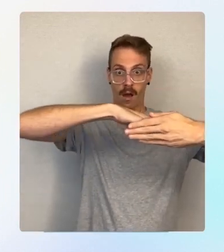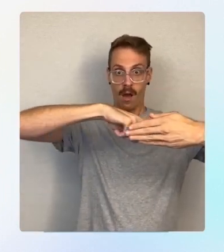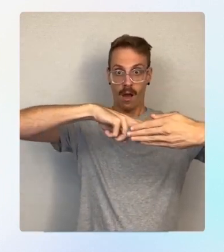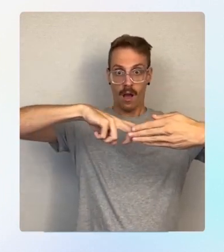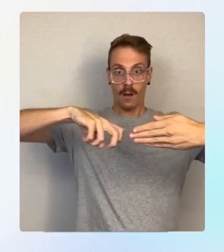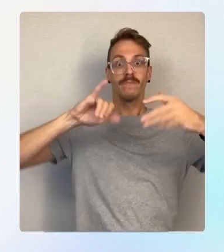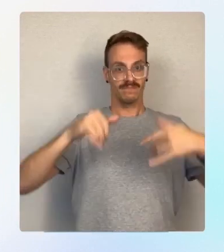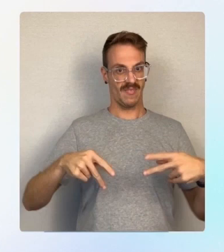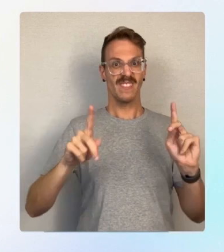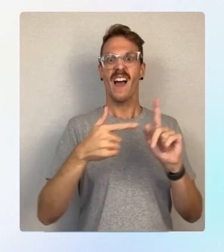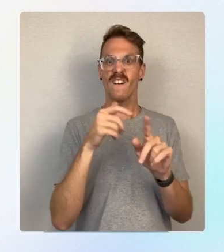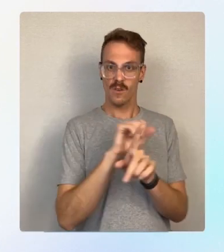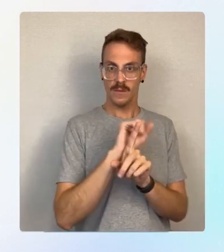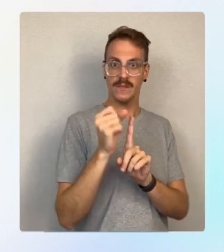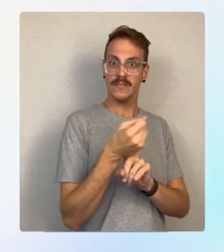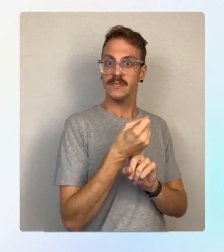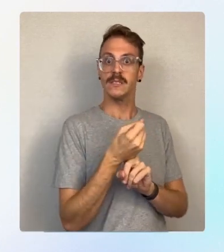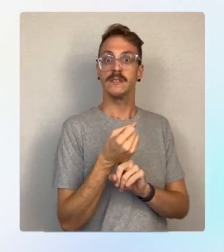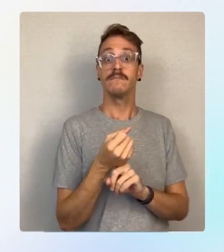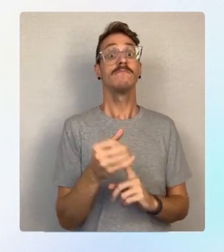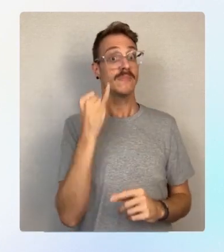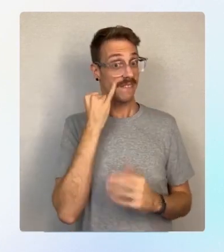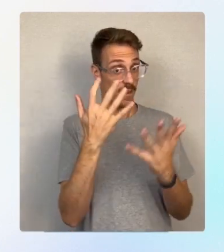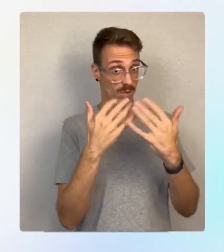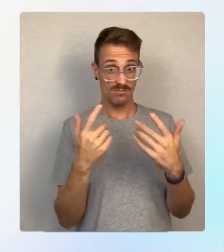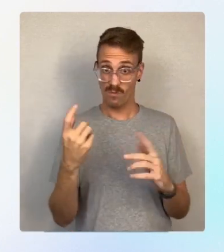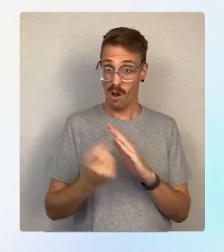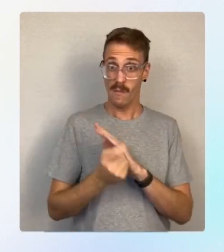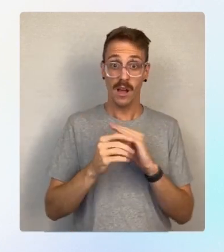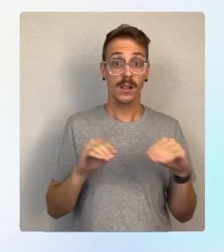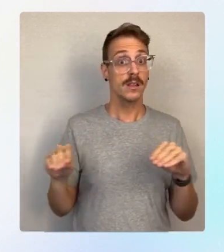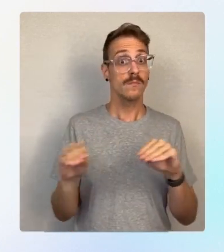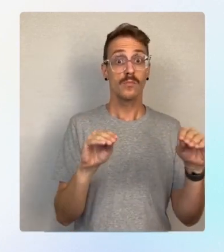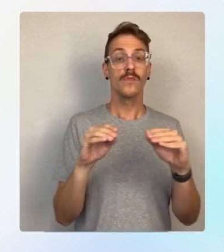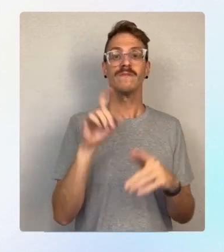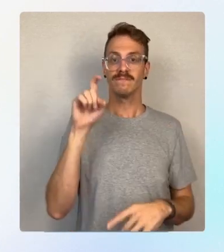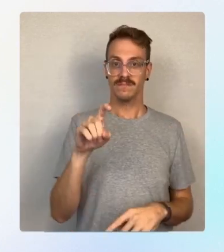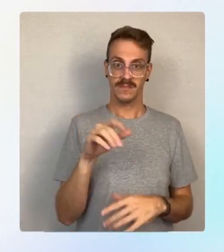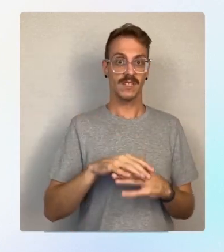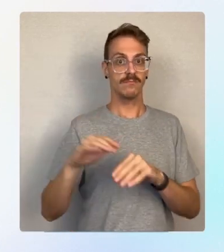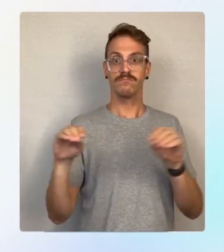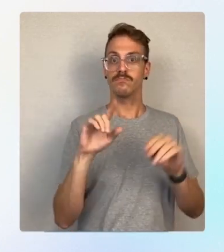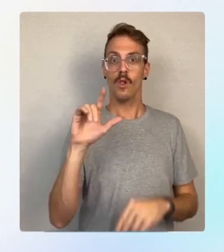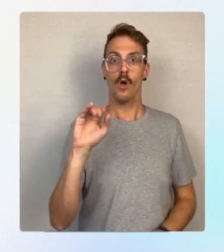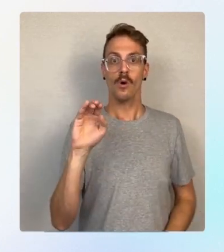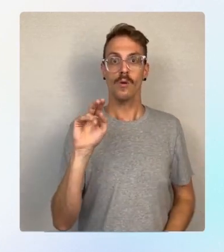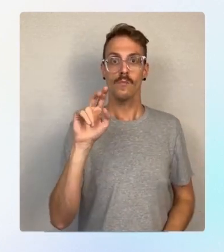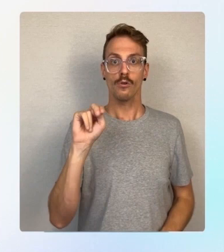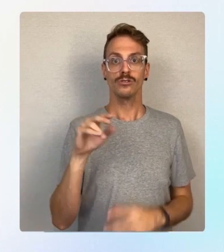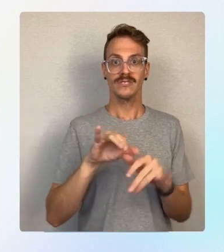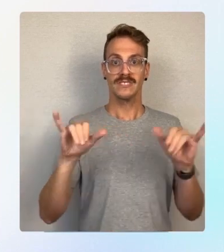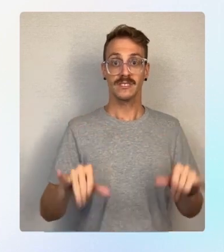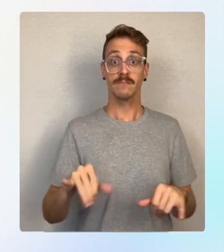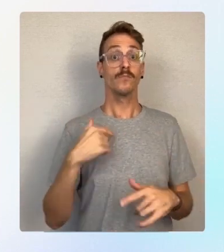To automatically move around, he needs a locomotion system. Our scene model can power both simple navmeshes